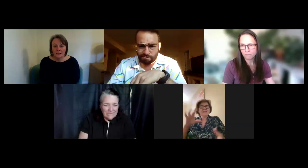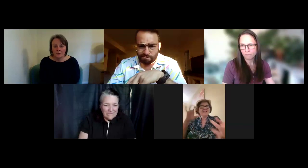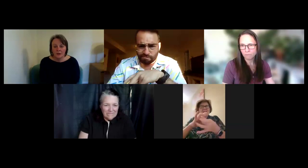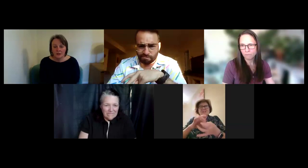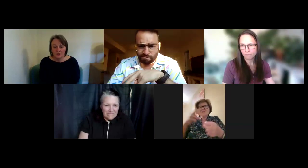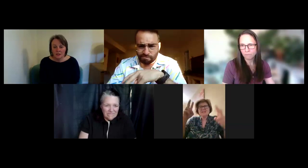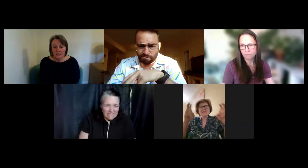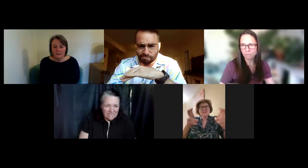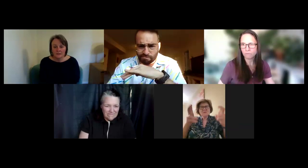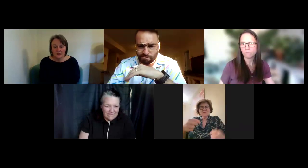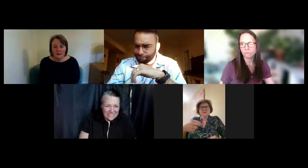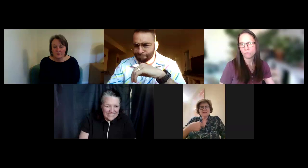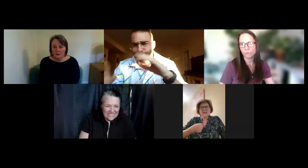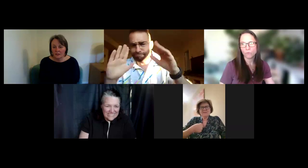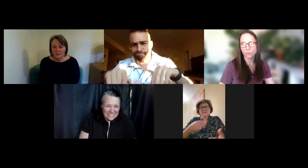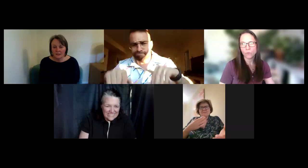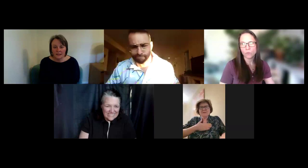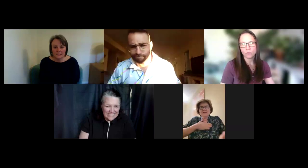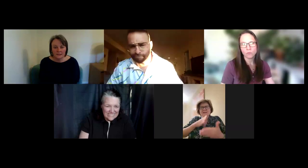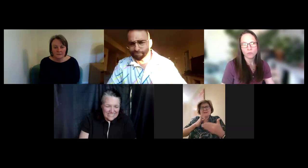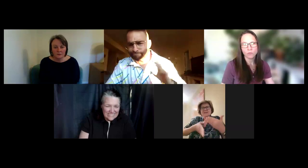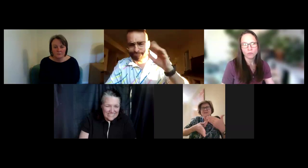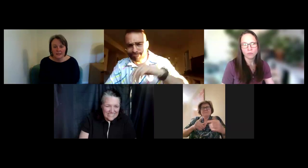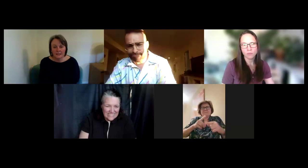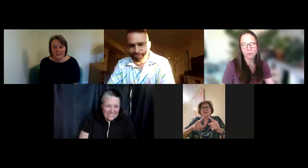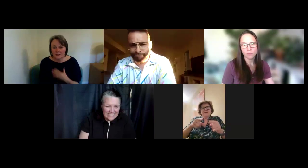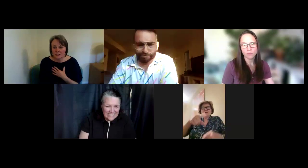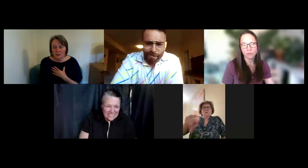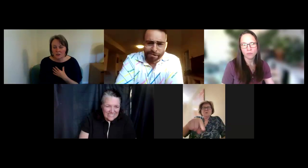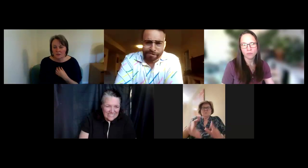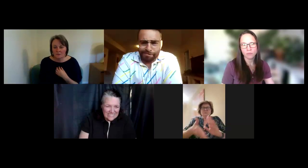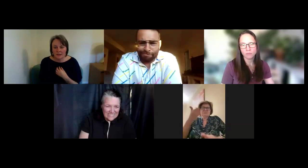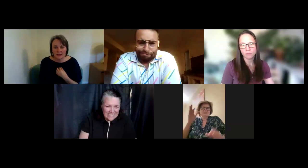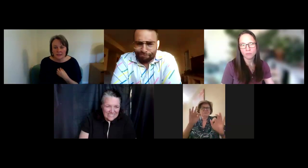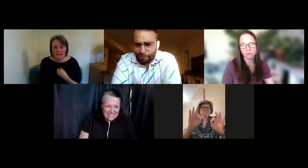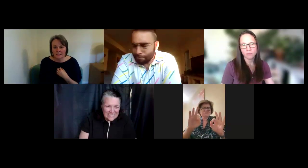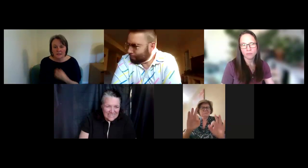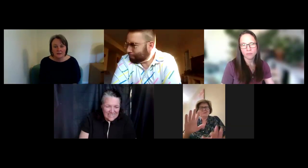I apologize if anyone -- with mic connection issues on my end.